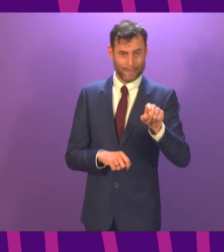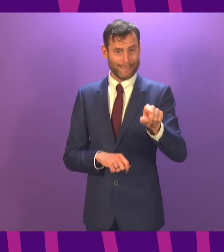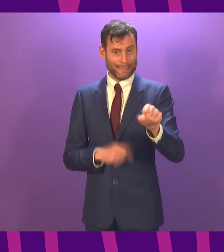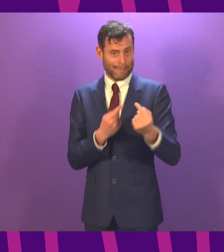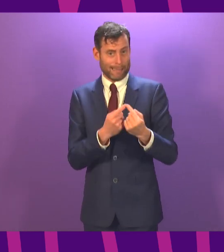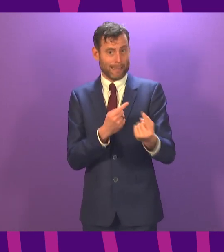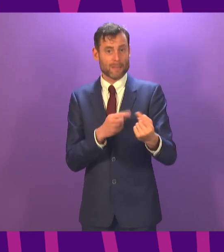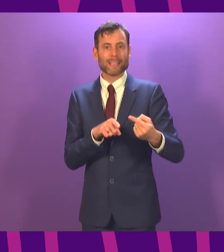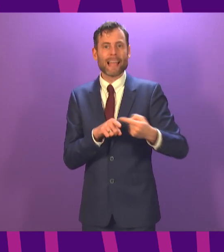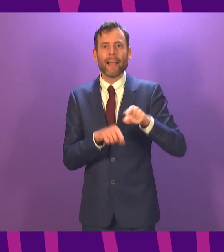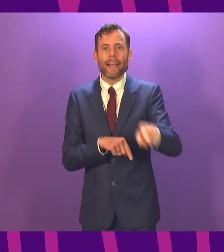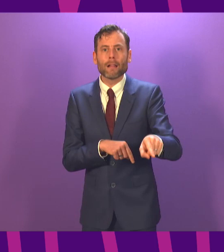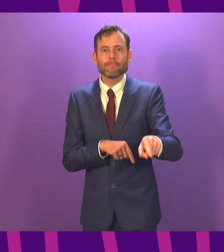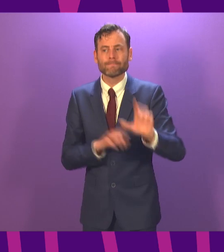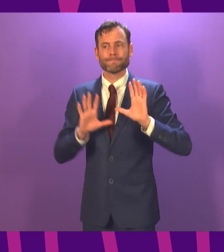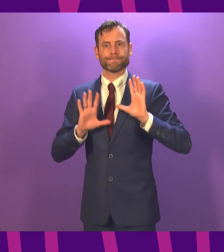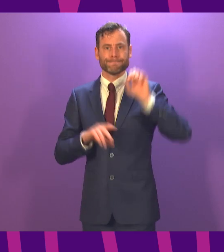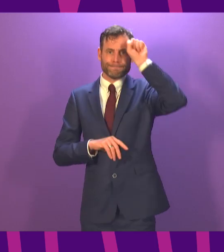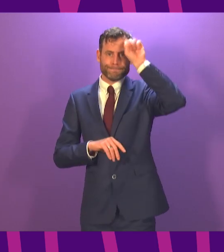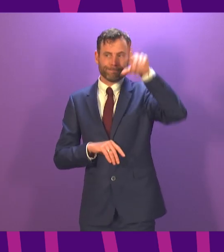miles away in England.